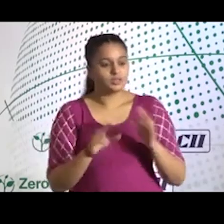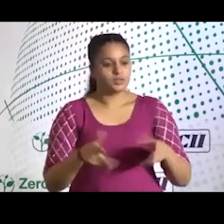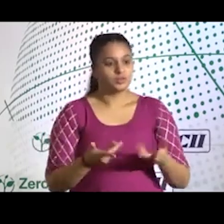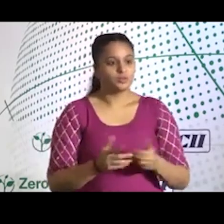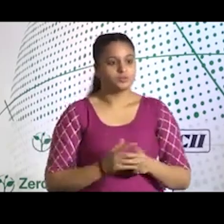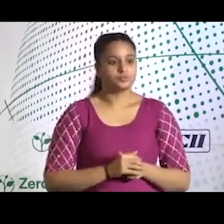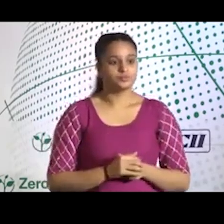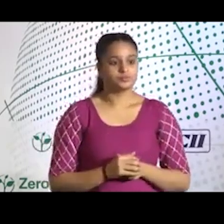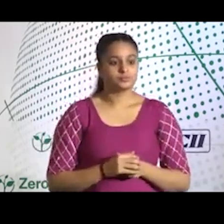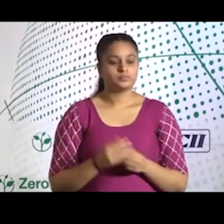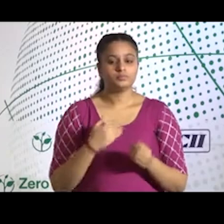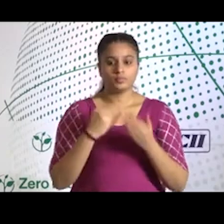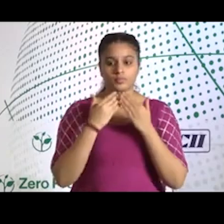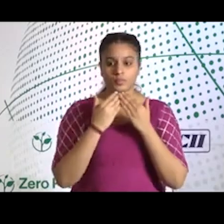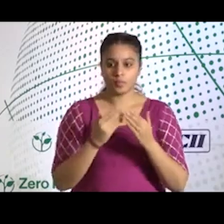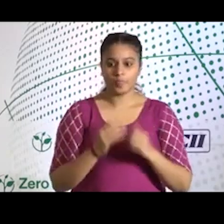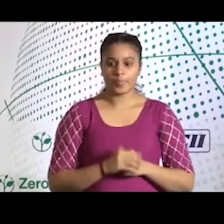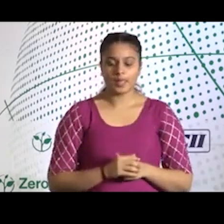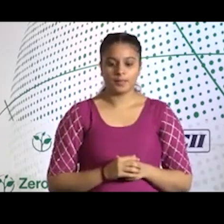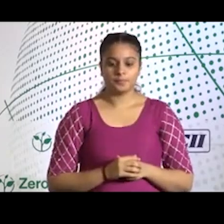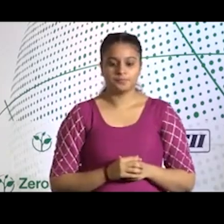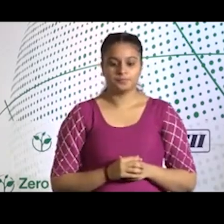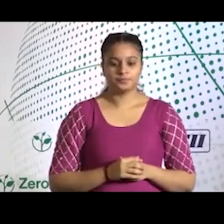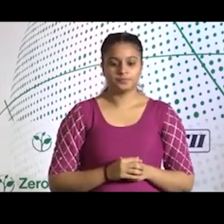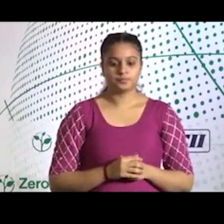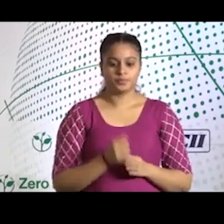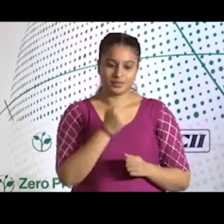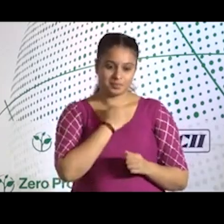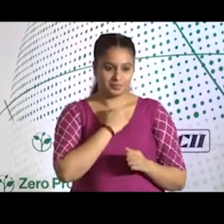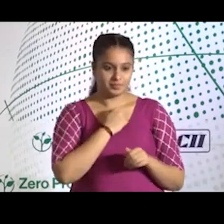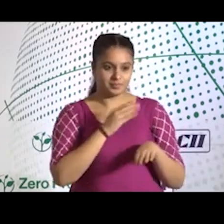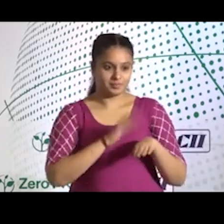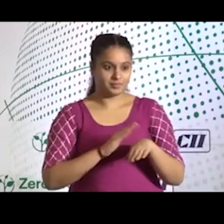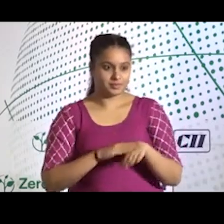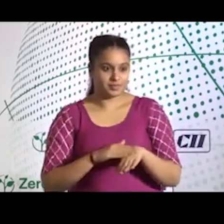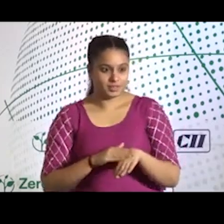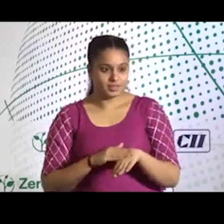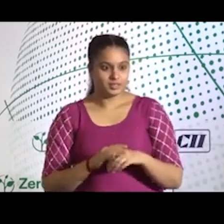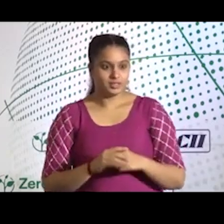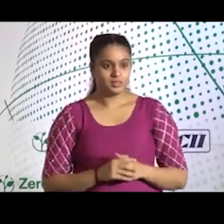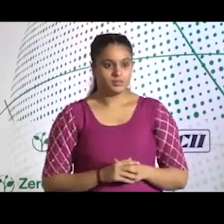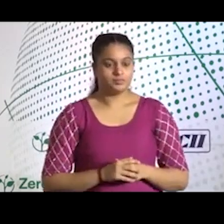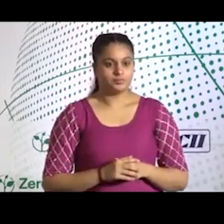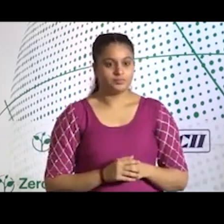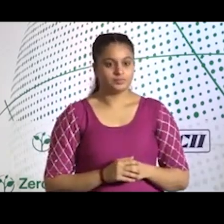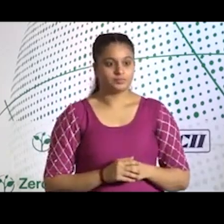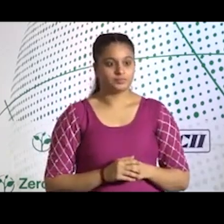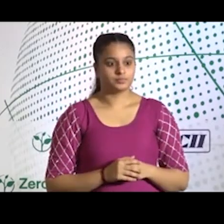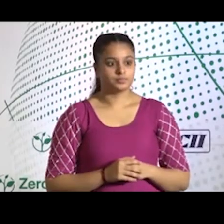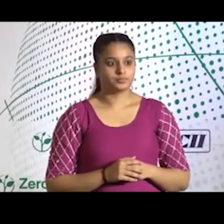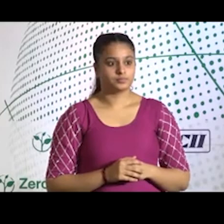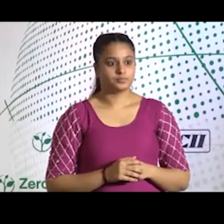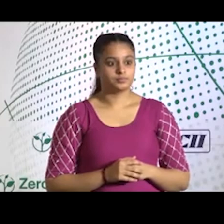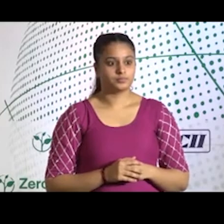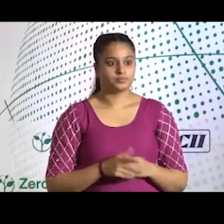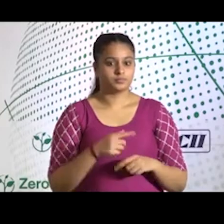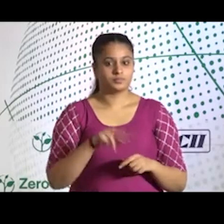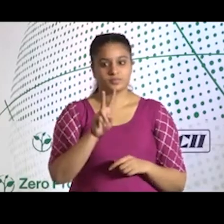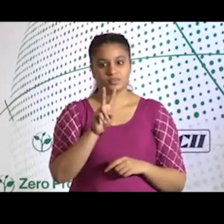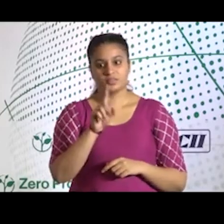And Sunita So in my experience, I think it has been now almost 18 years